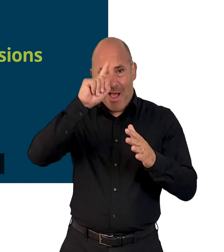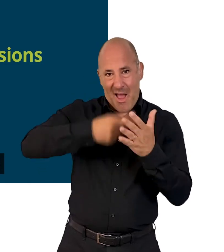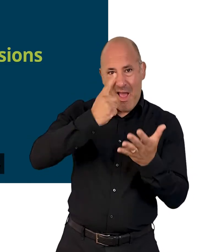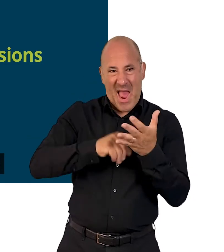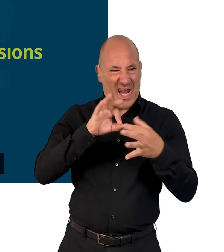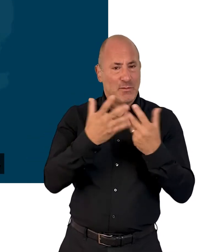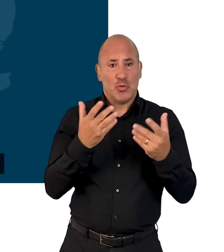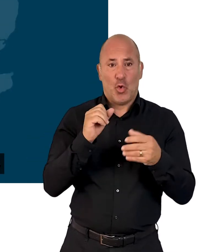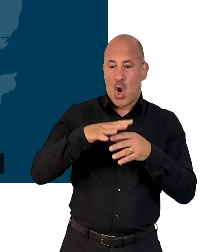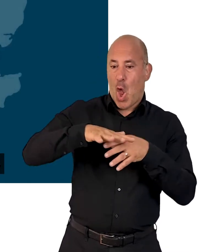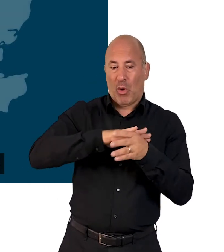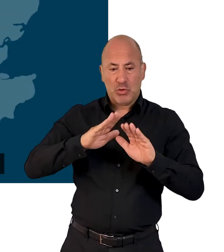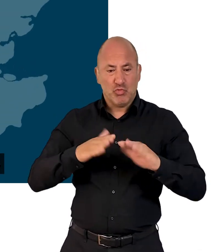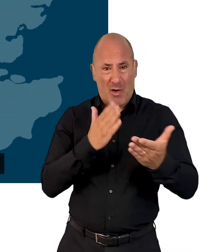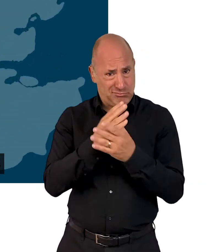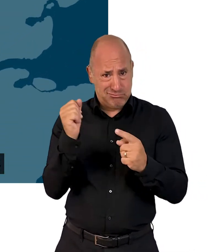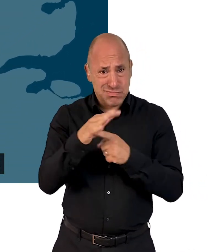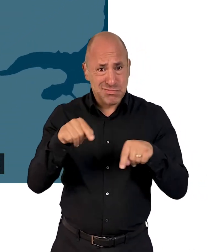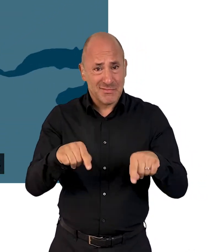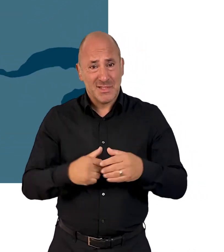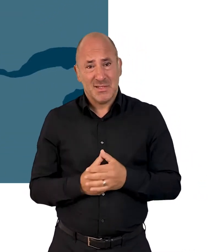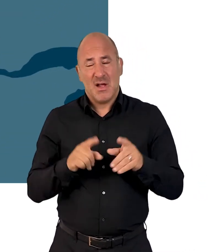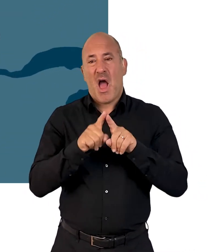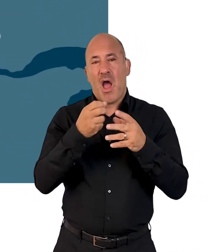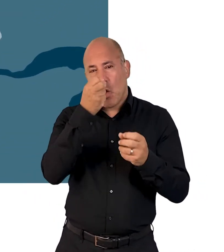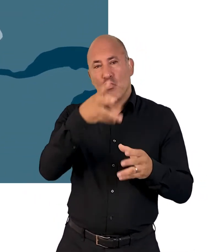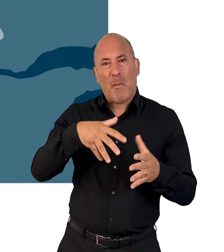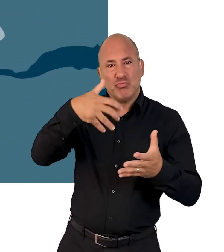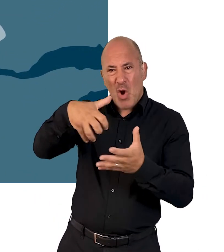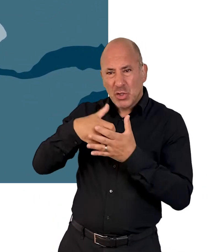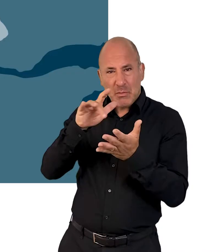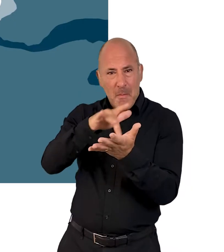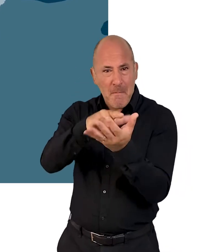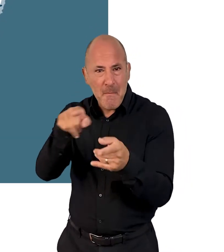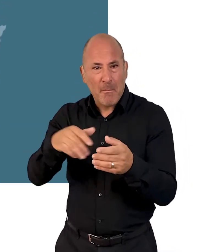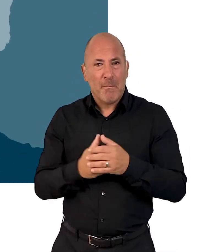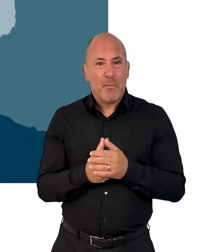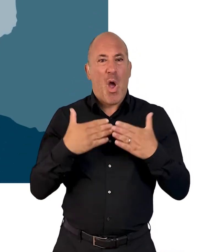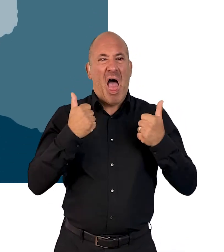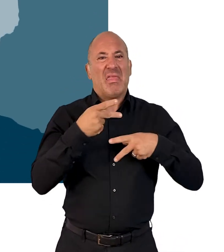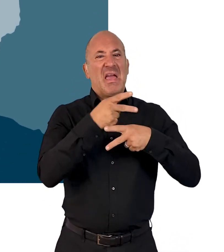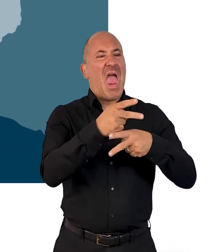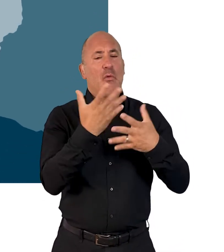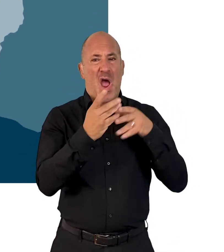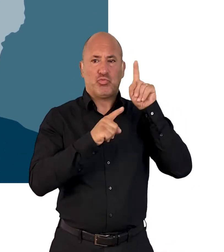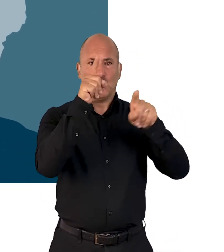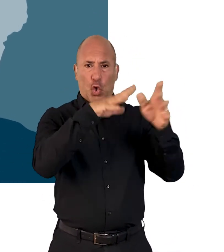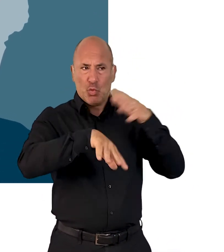decisions about important local services, like waste collection in city centres or healthcare in tourist areas.